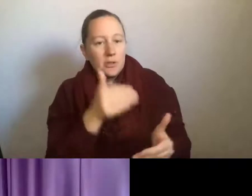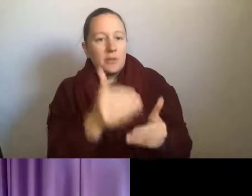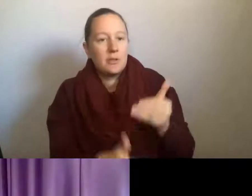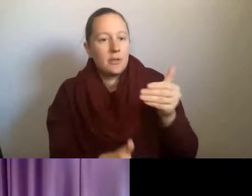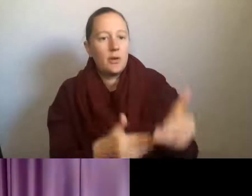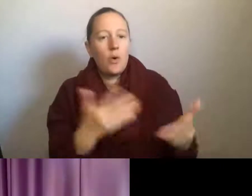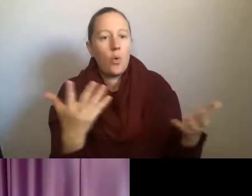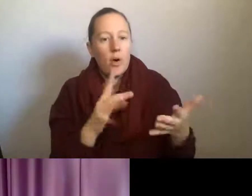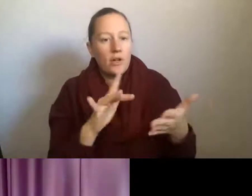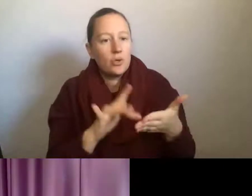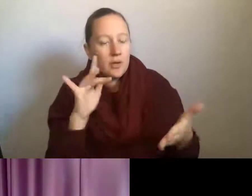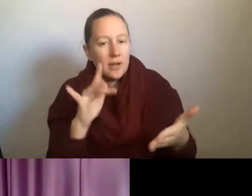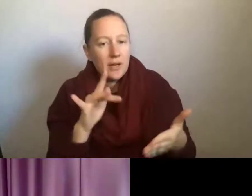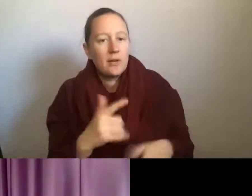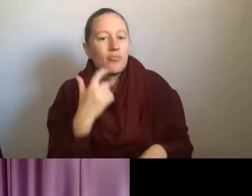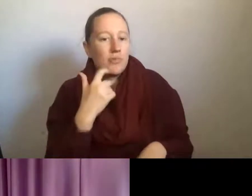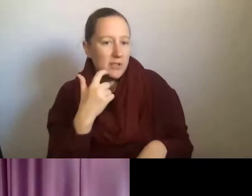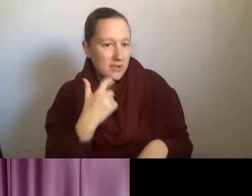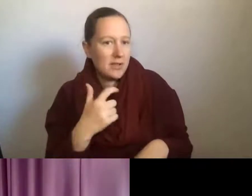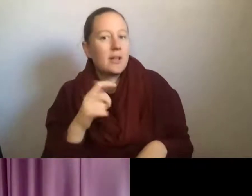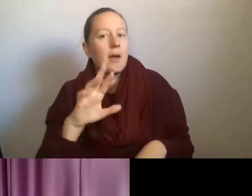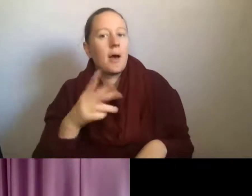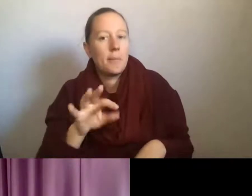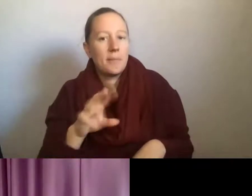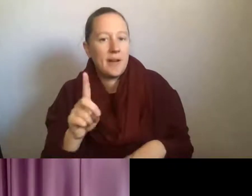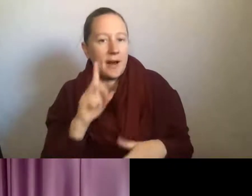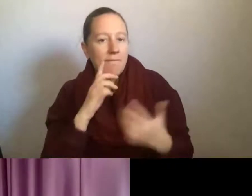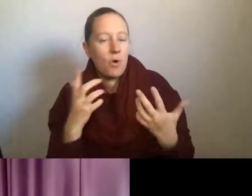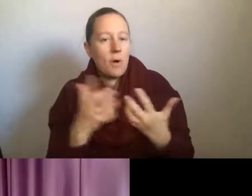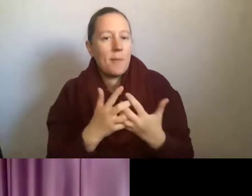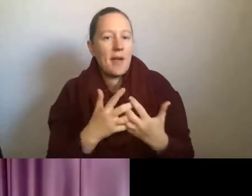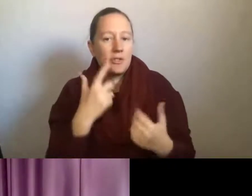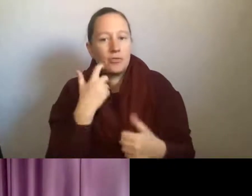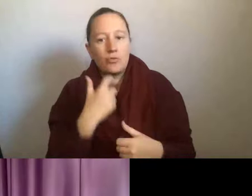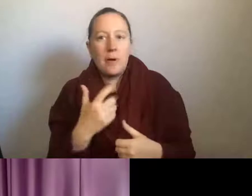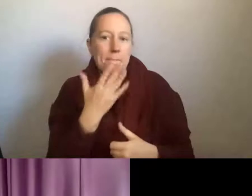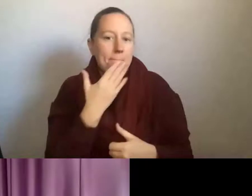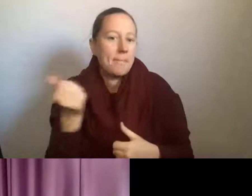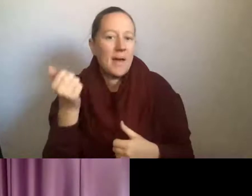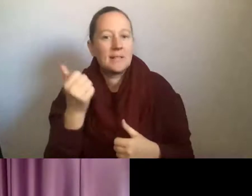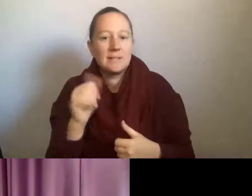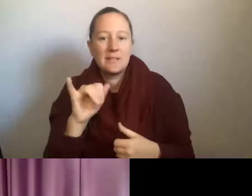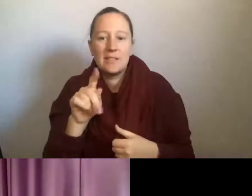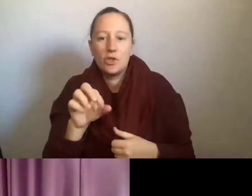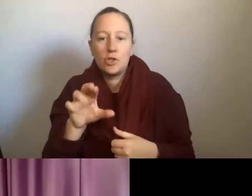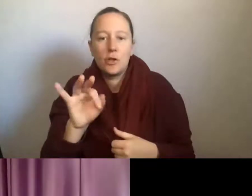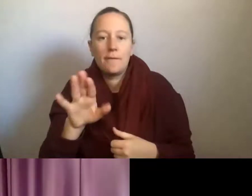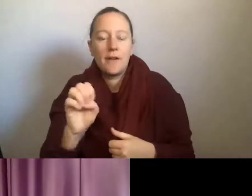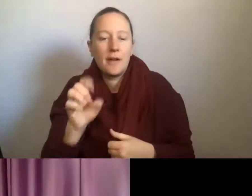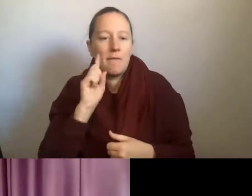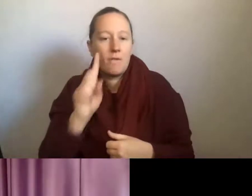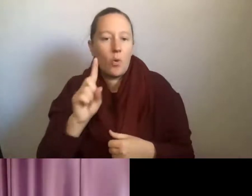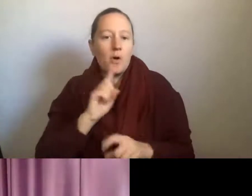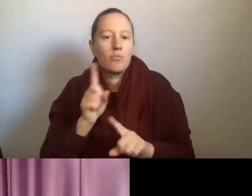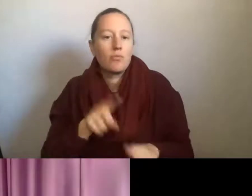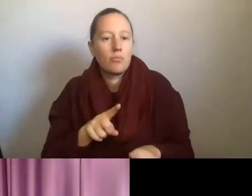It was recently updated to match the latest and greatest interface for our RePORTER tools. Lisa Chadwick: Right. Sheri Cummins: So, that's a great place